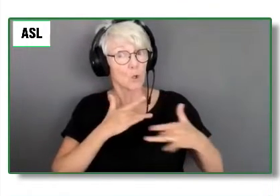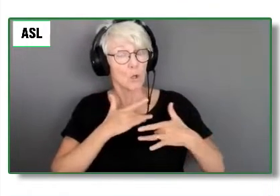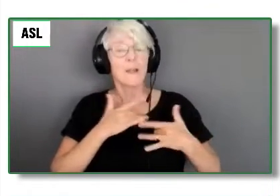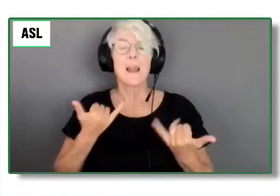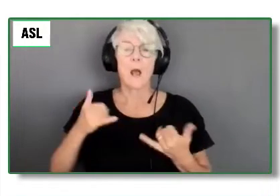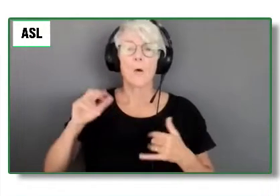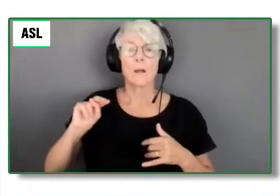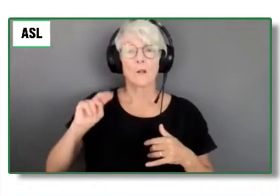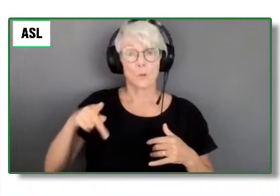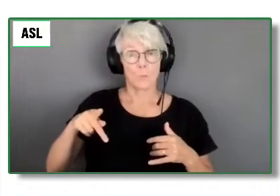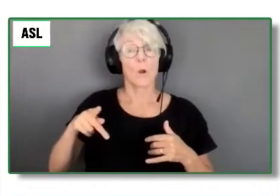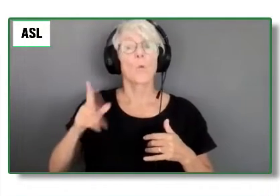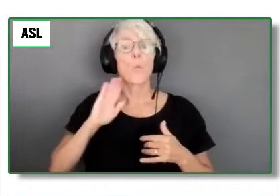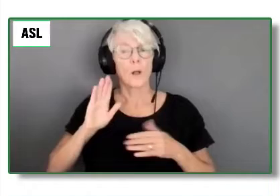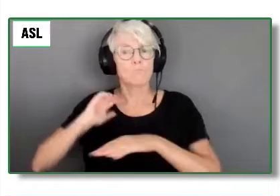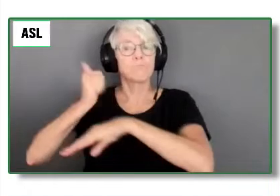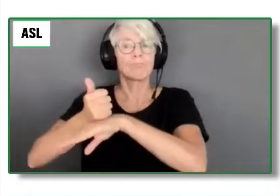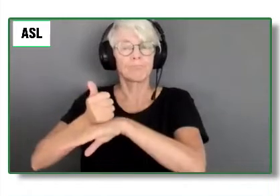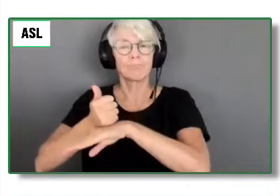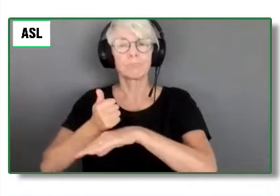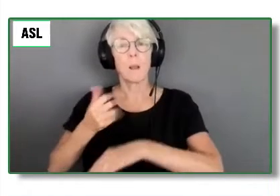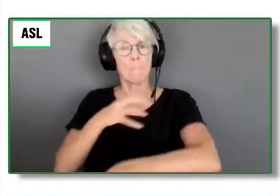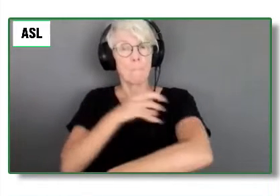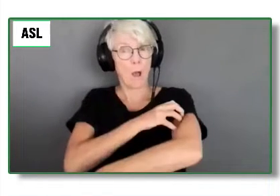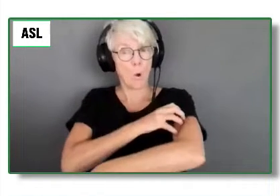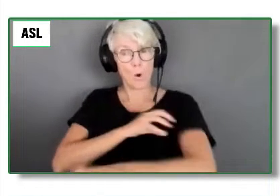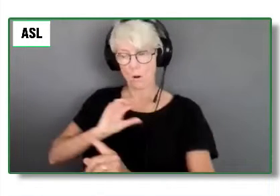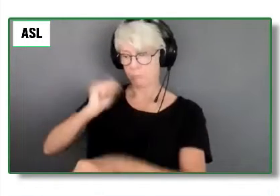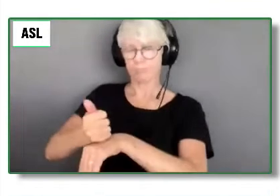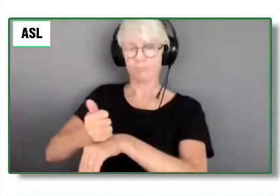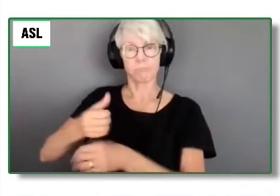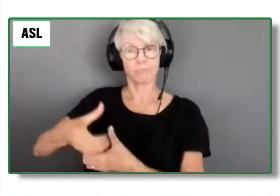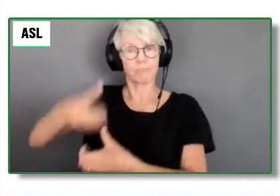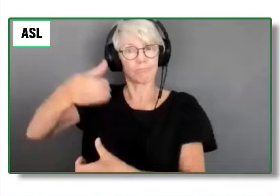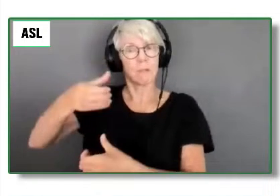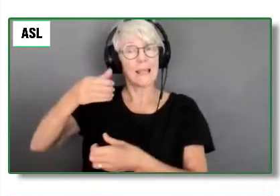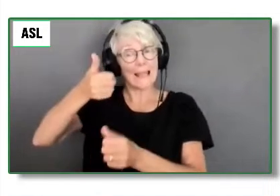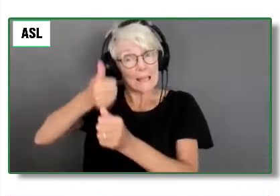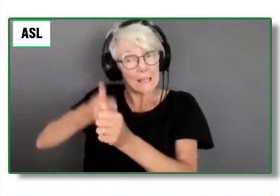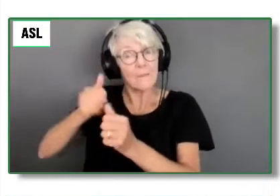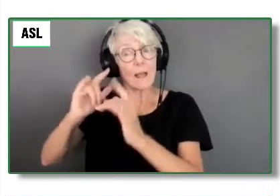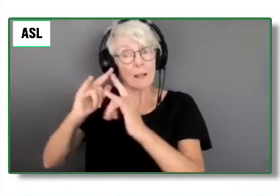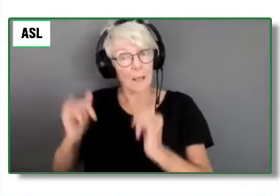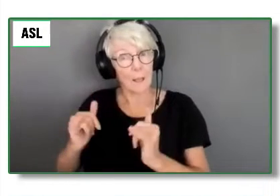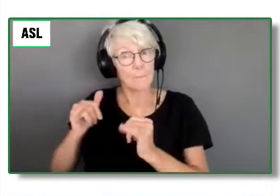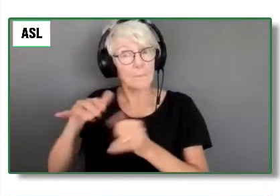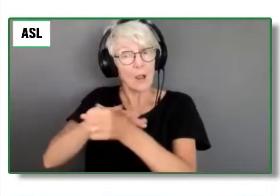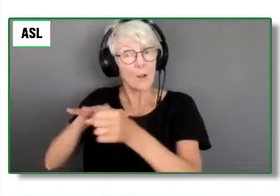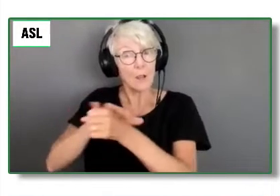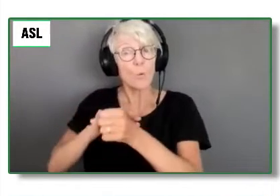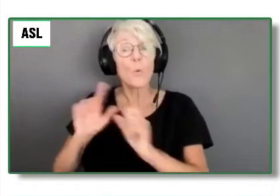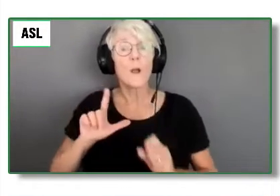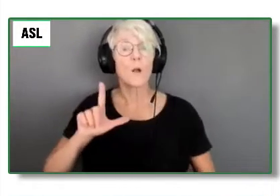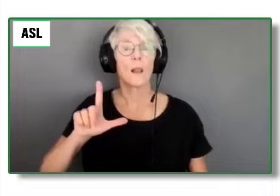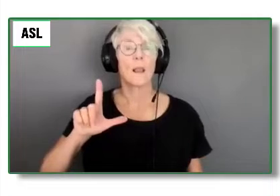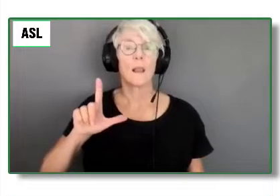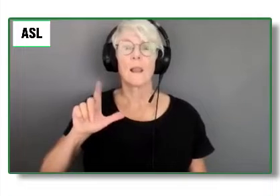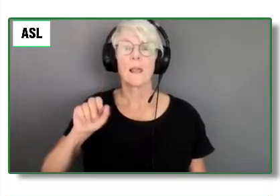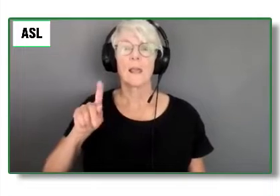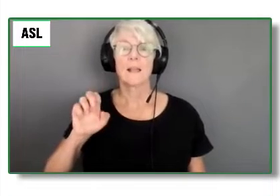outlet at the large group campsite we use at Lake Del Valle. They are also going to be providing